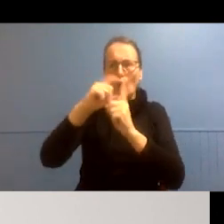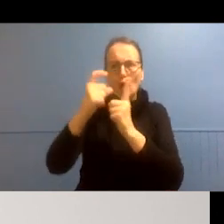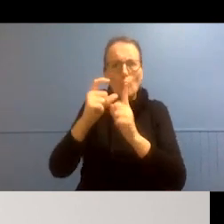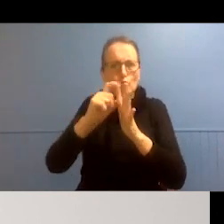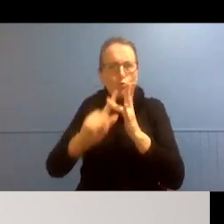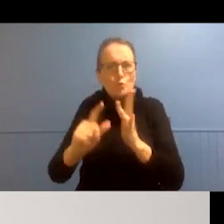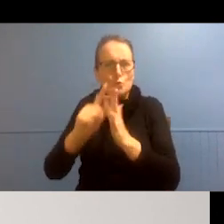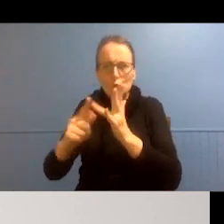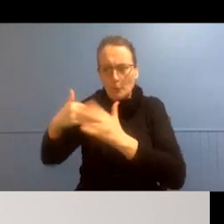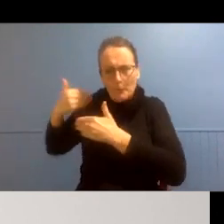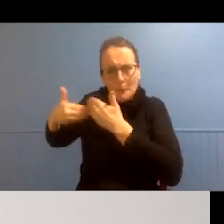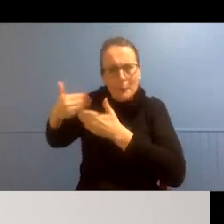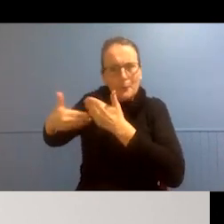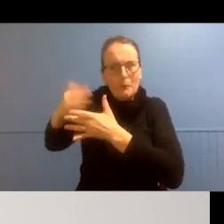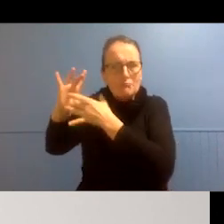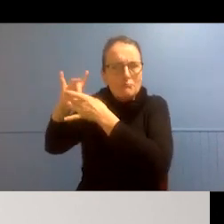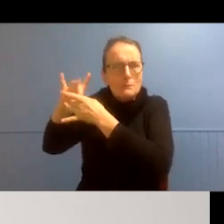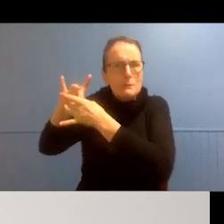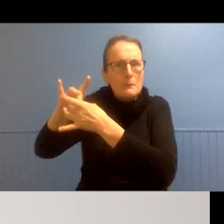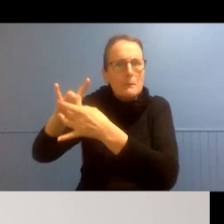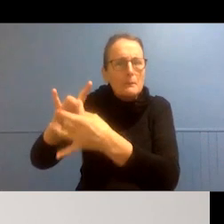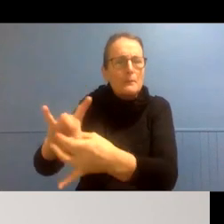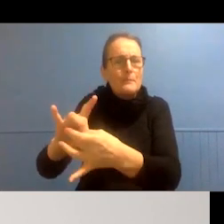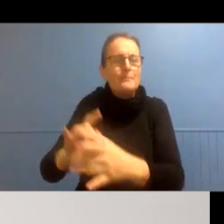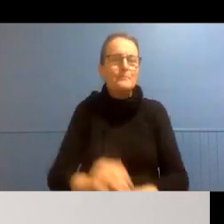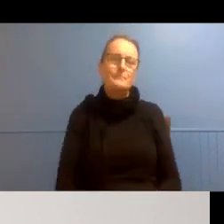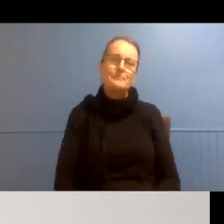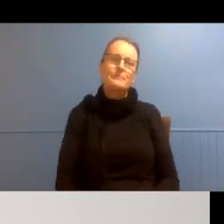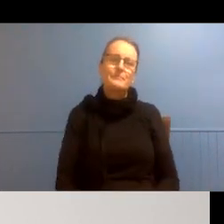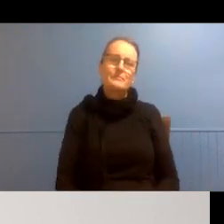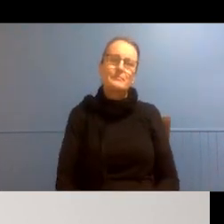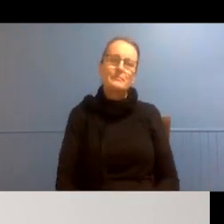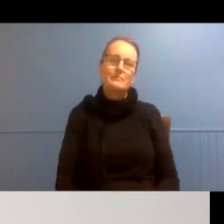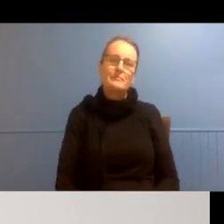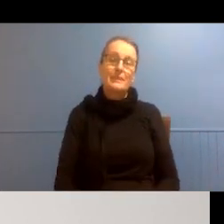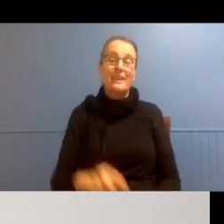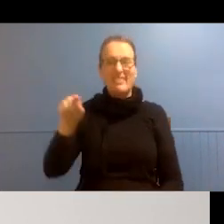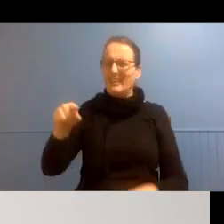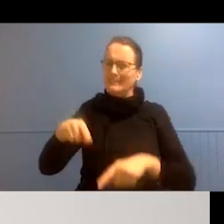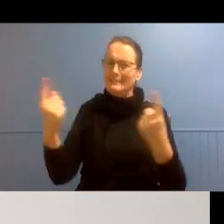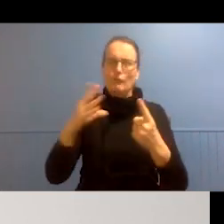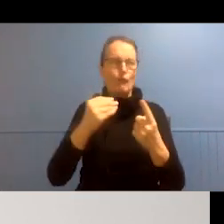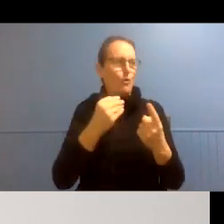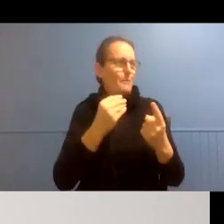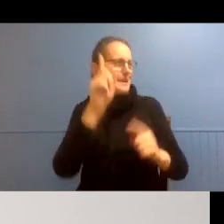likes and shares like in the modern social media context. So in the